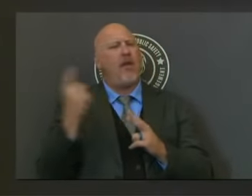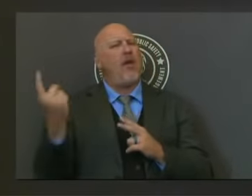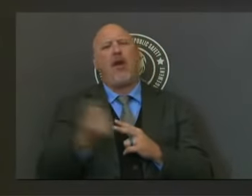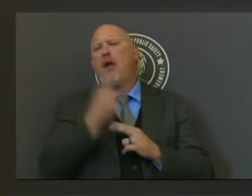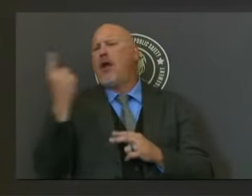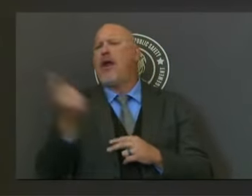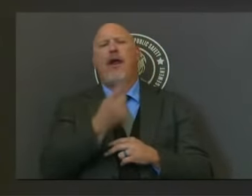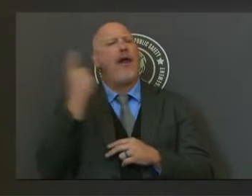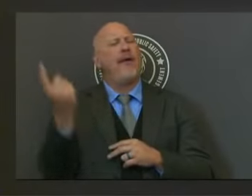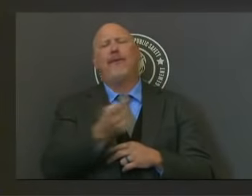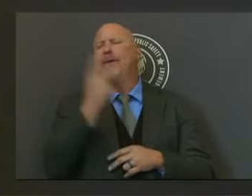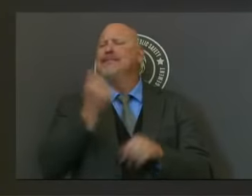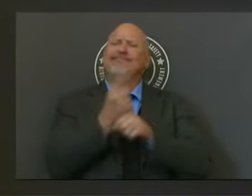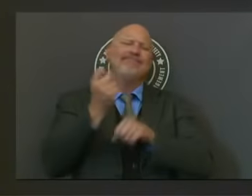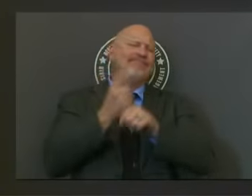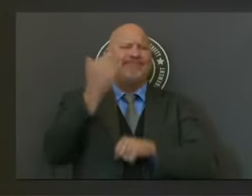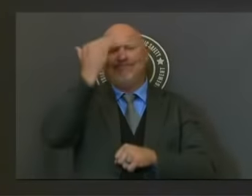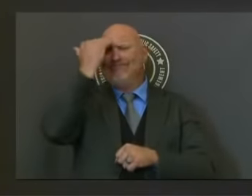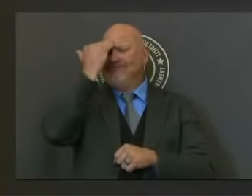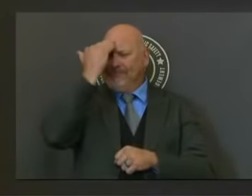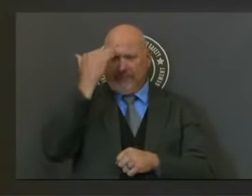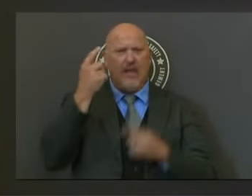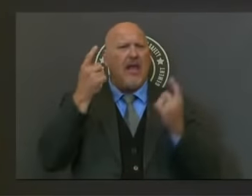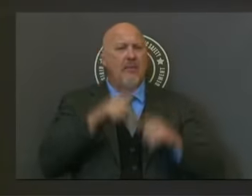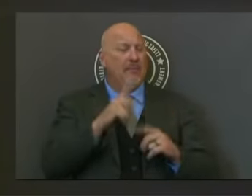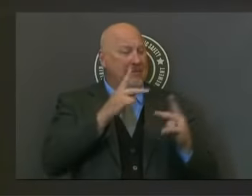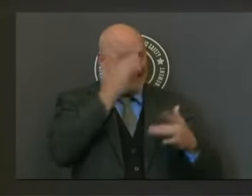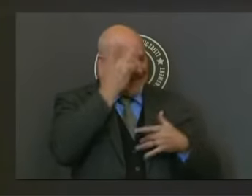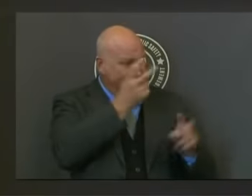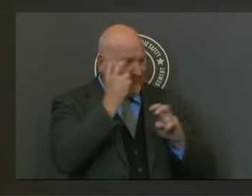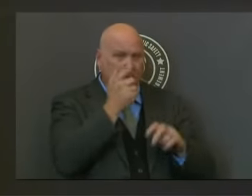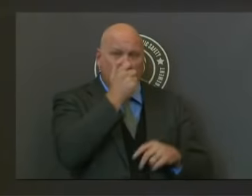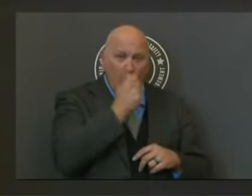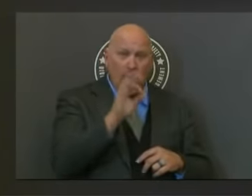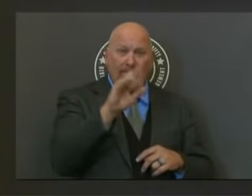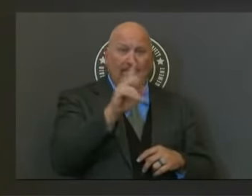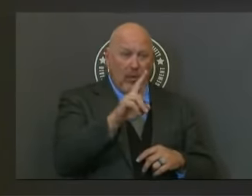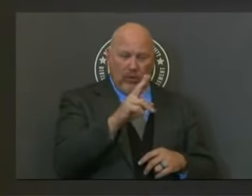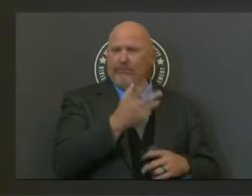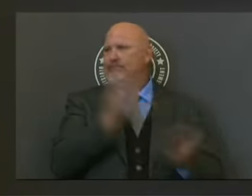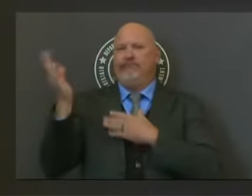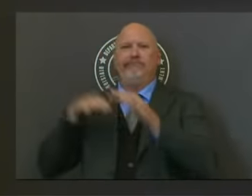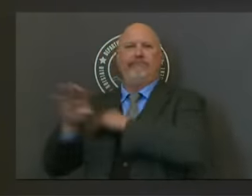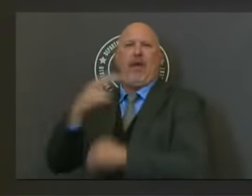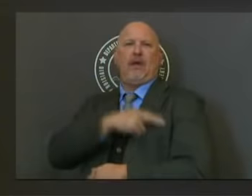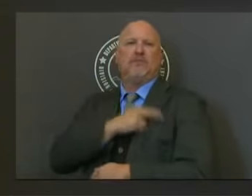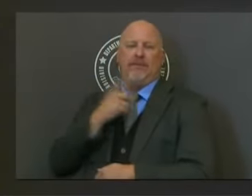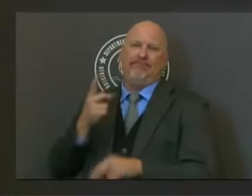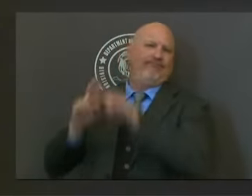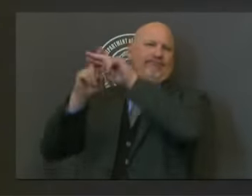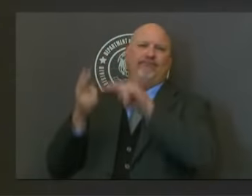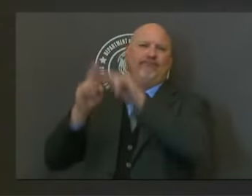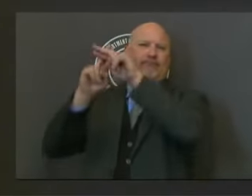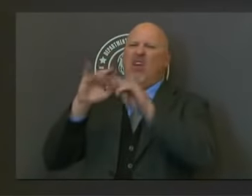and give you the fax of where we are in this pandemic